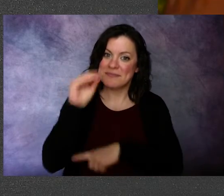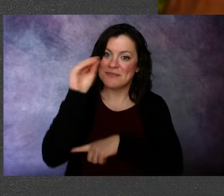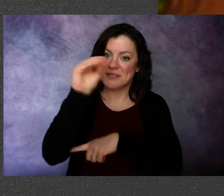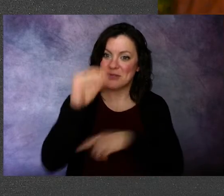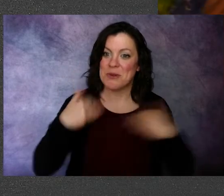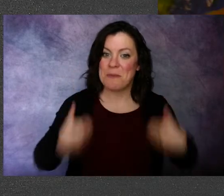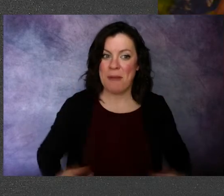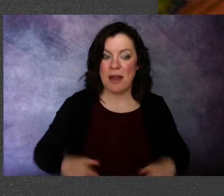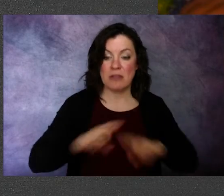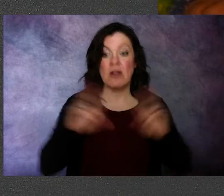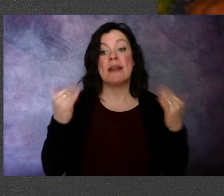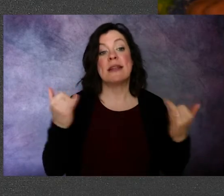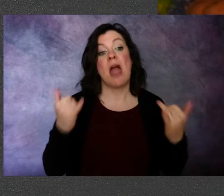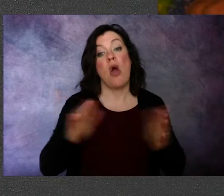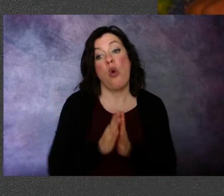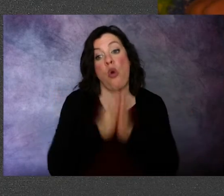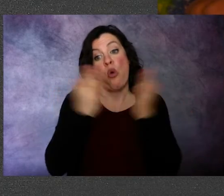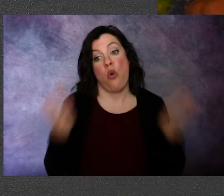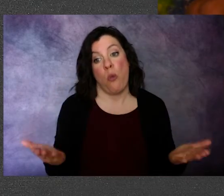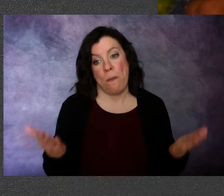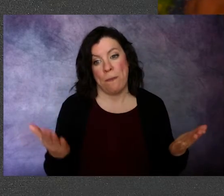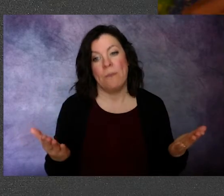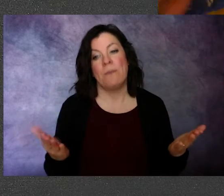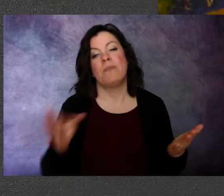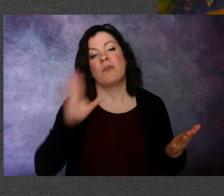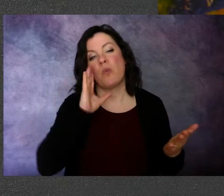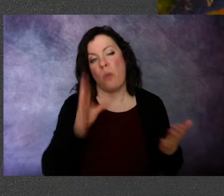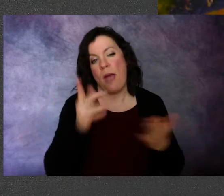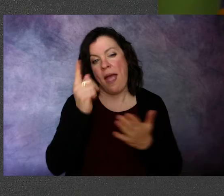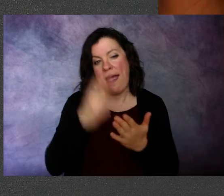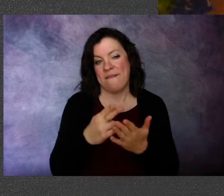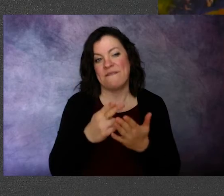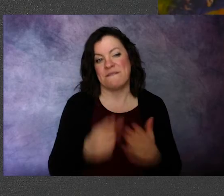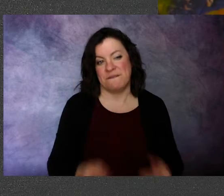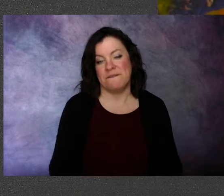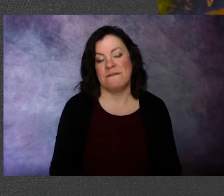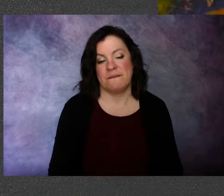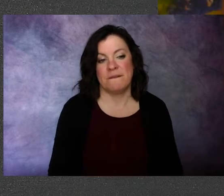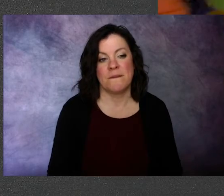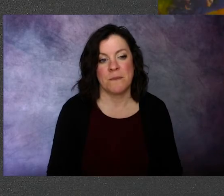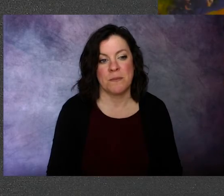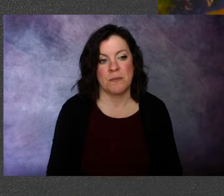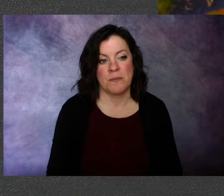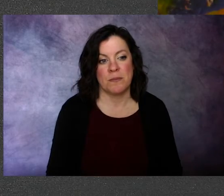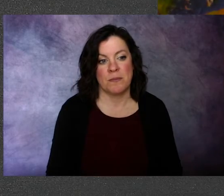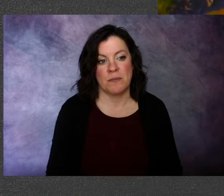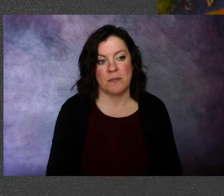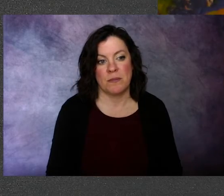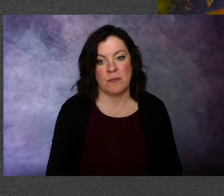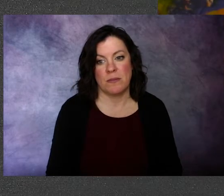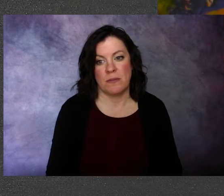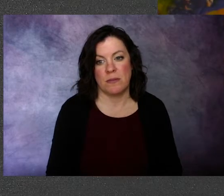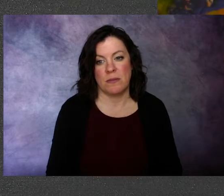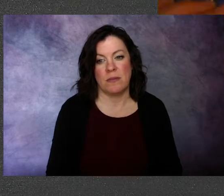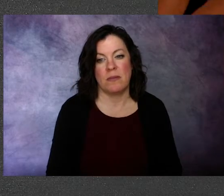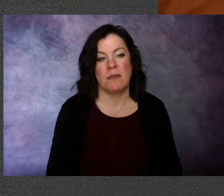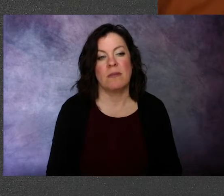Open it back up, so this is gonna be half my dinosaur, like on this one. So we've got to get a head here.